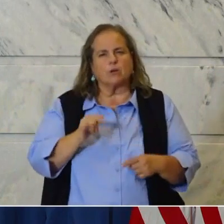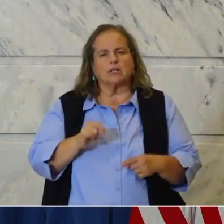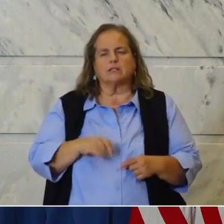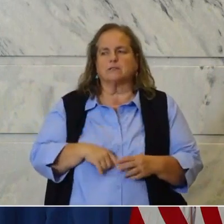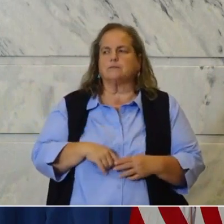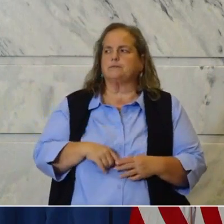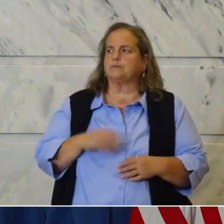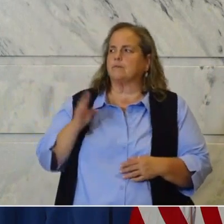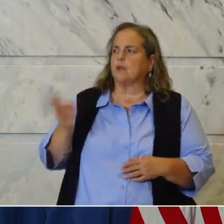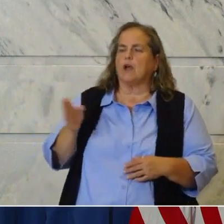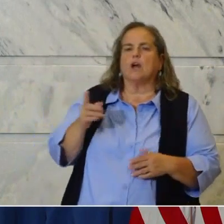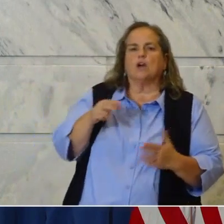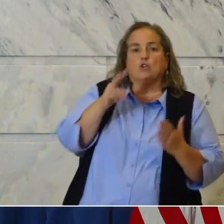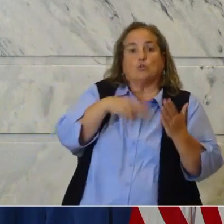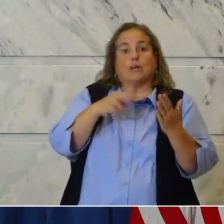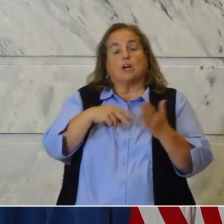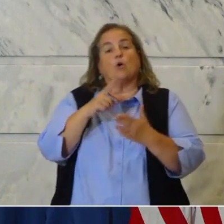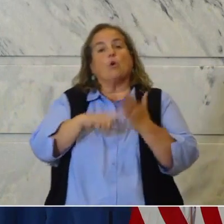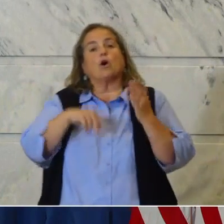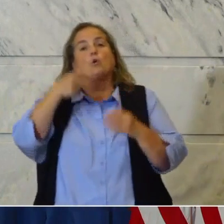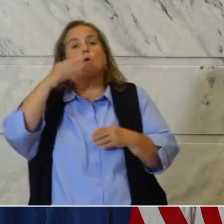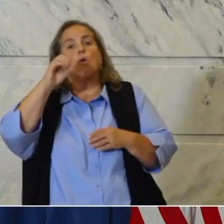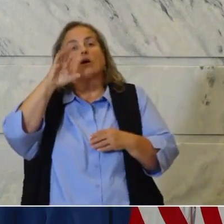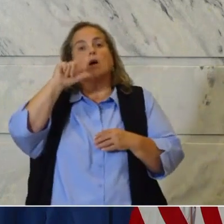If a business has a case of the virus? And should the Health Department have